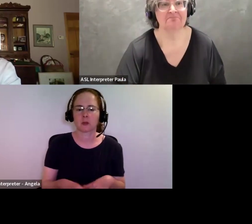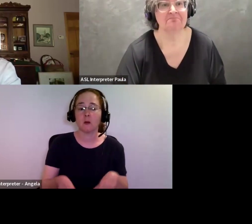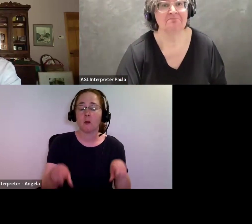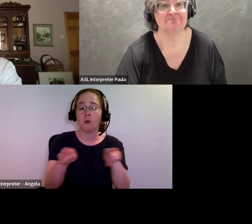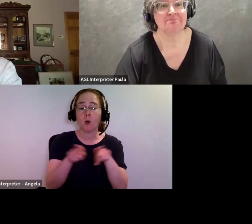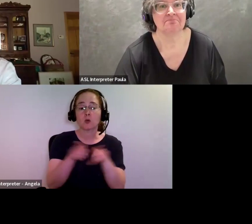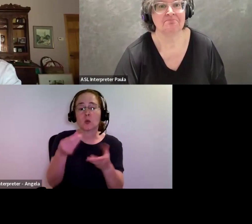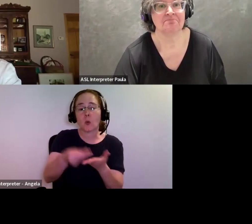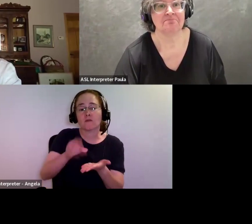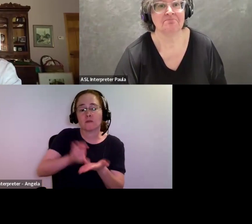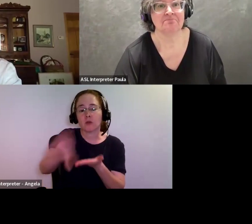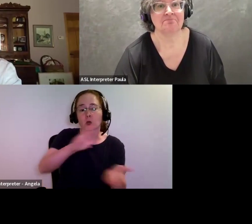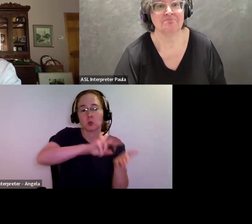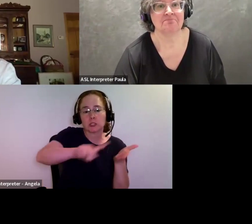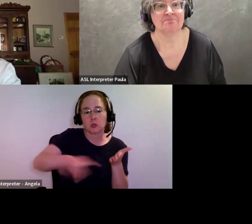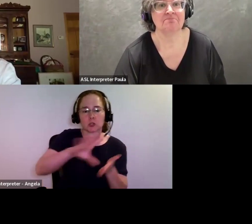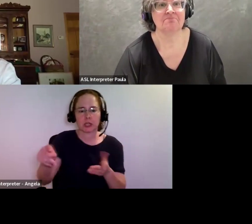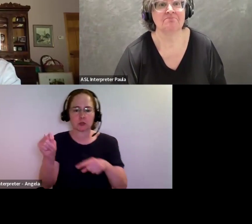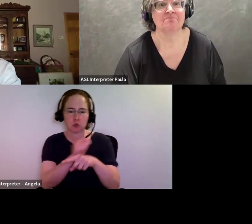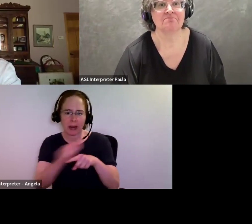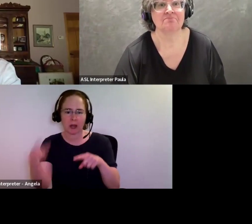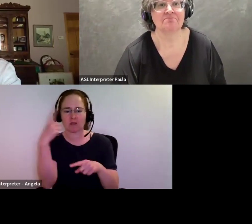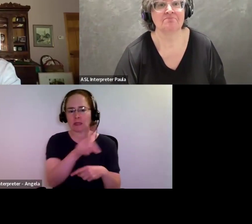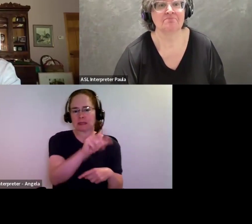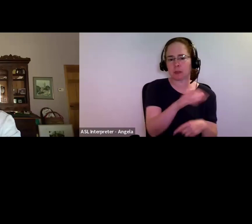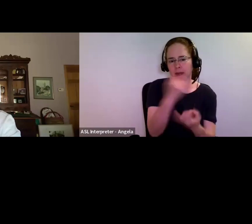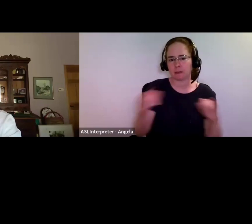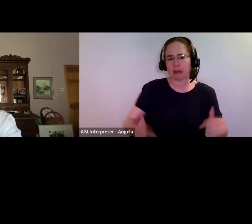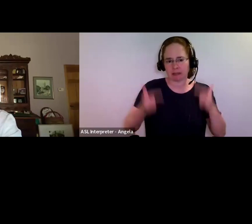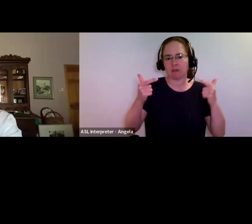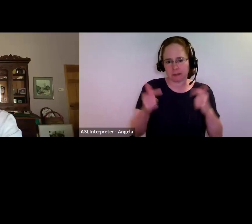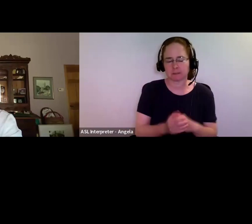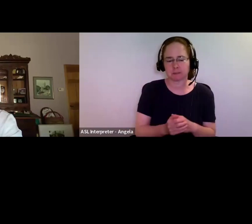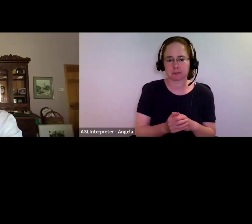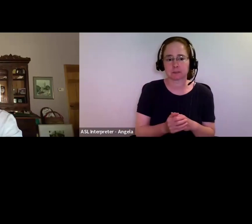on disability and independent living. So in terms of the